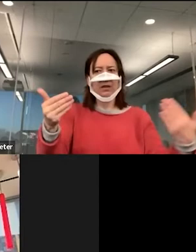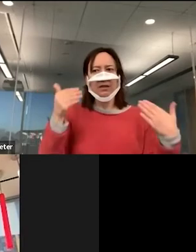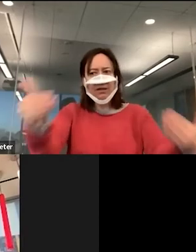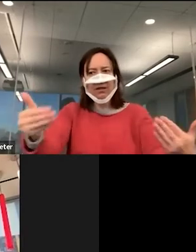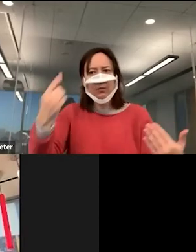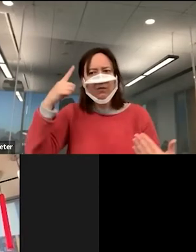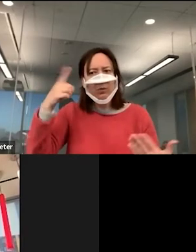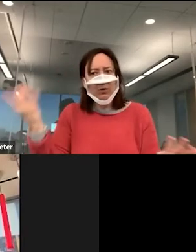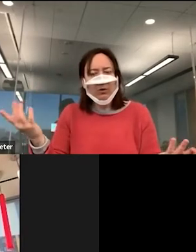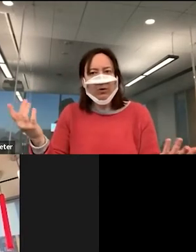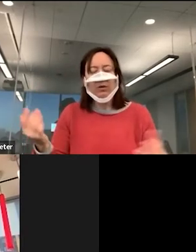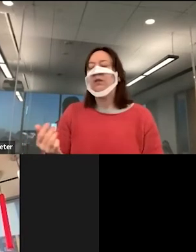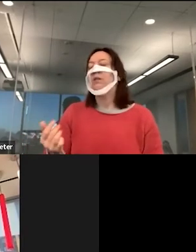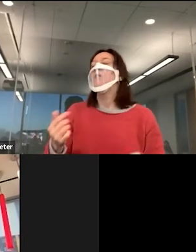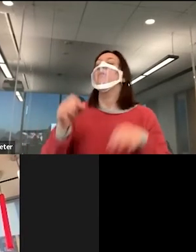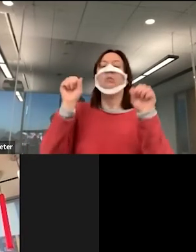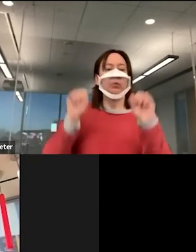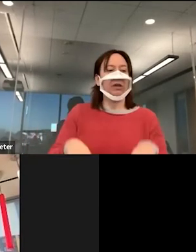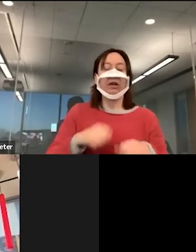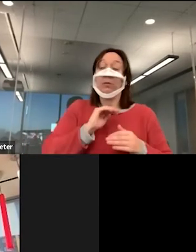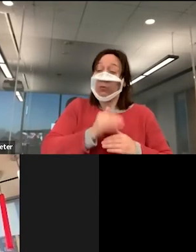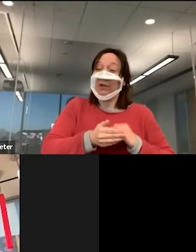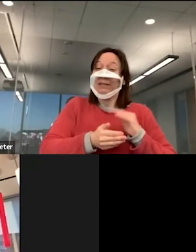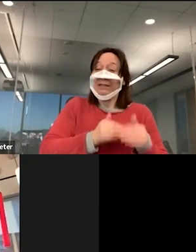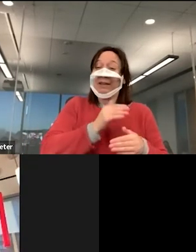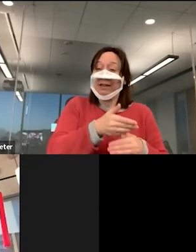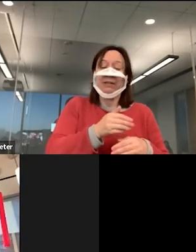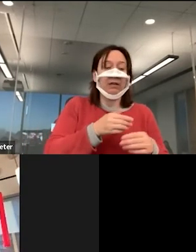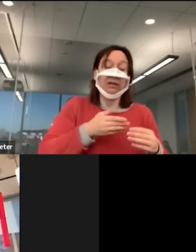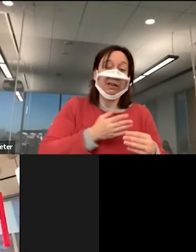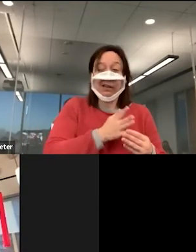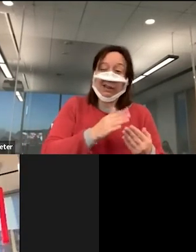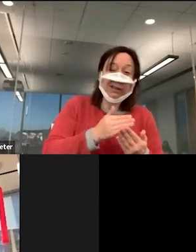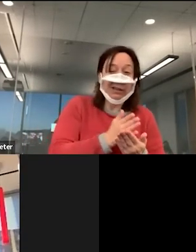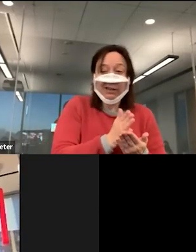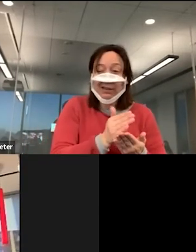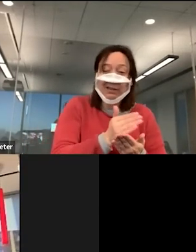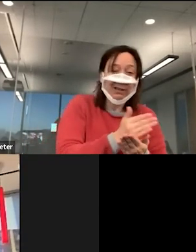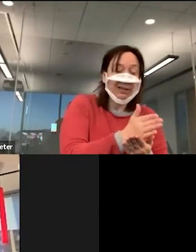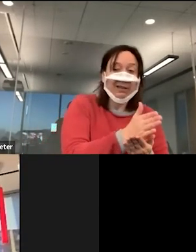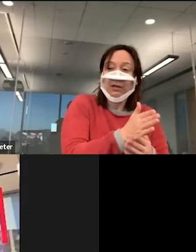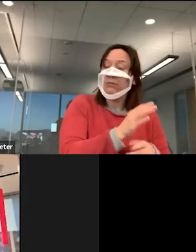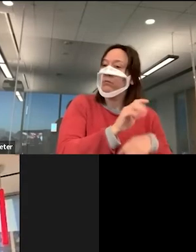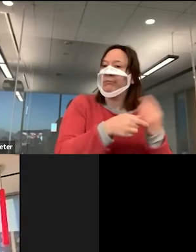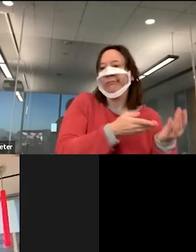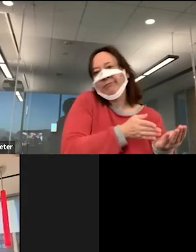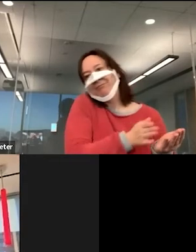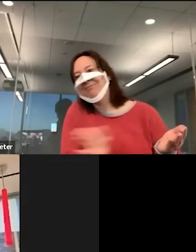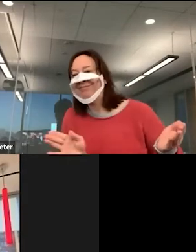which you can bypass all the paperwork all the bs that happens in the federal hiring process